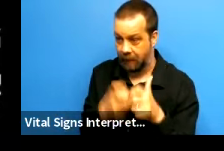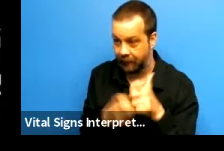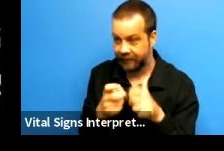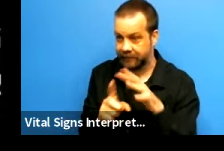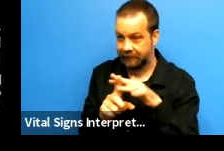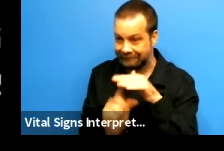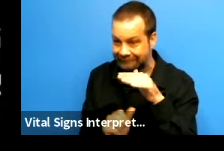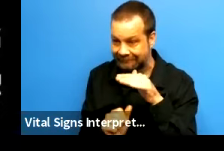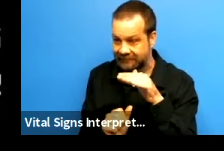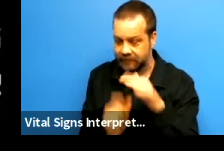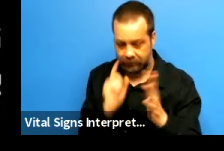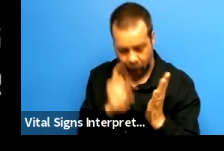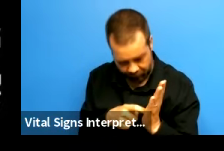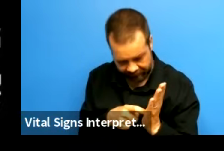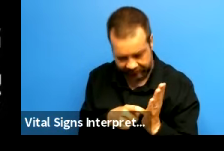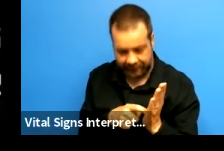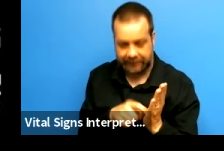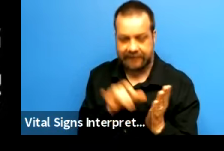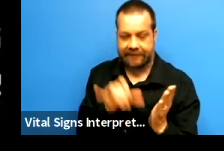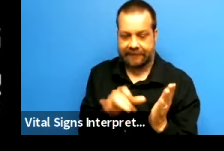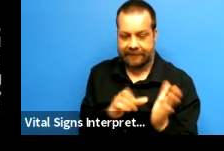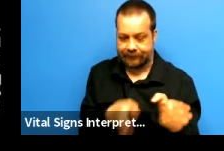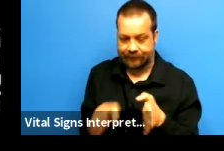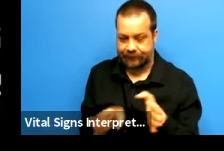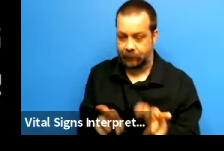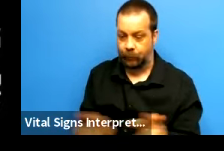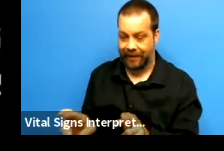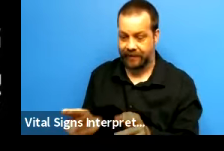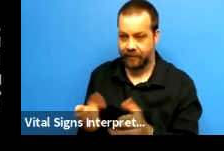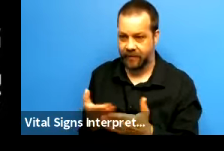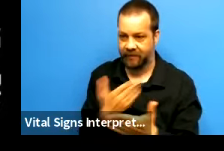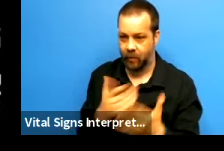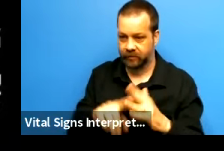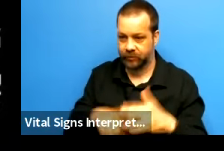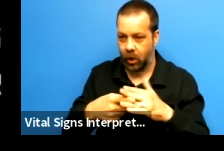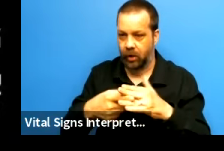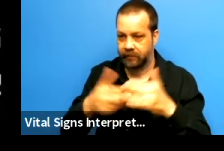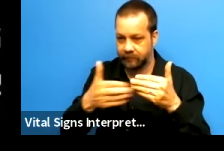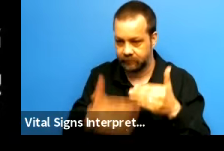Get others' opinions and see how the guidelines can coincide